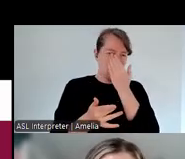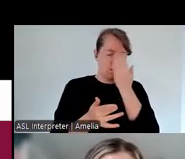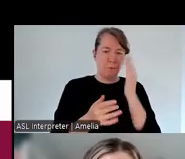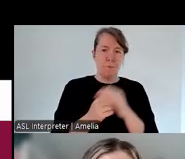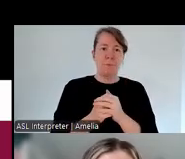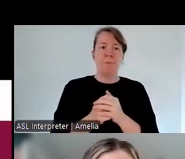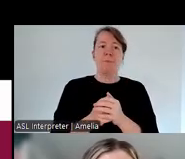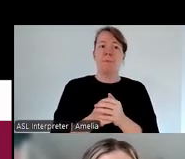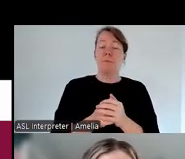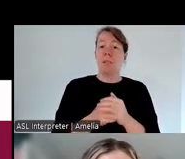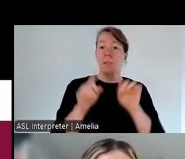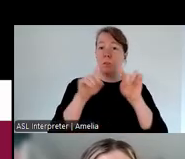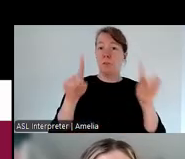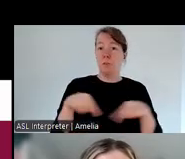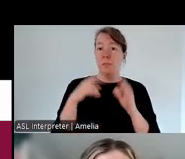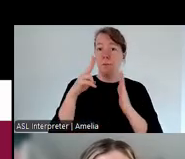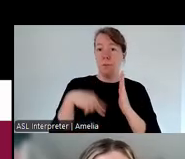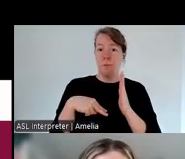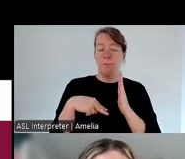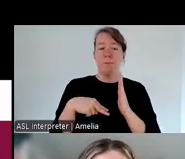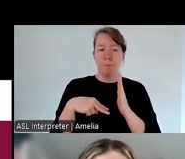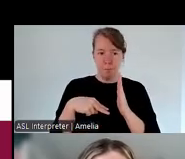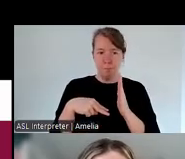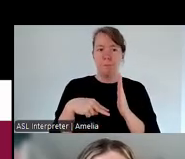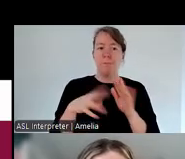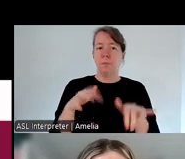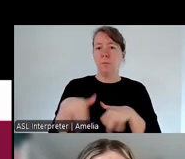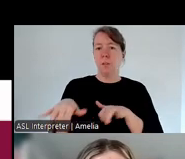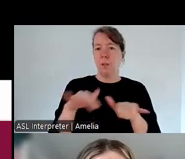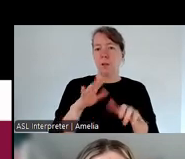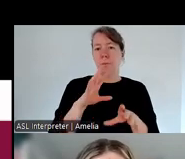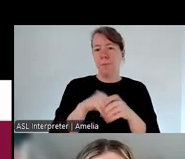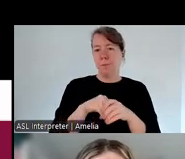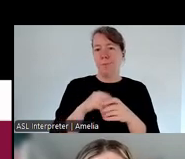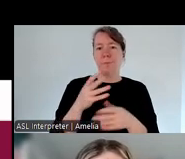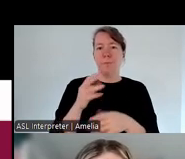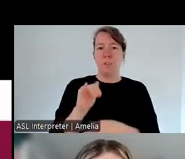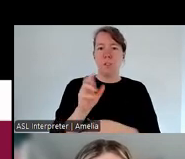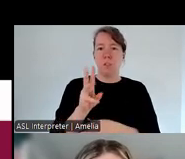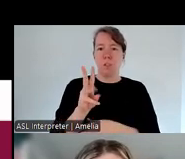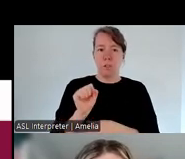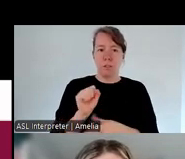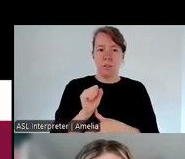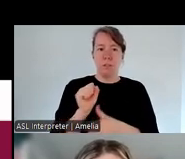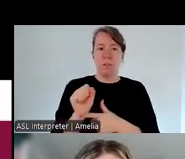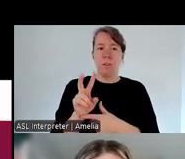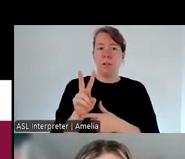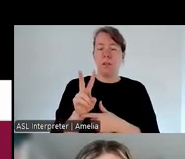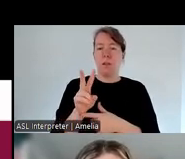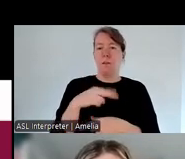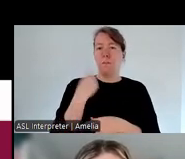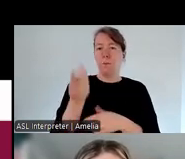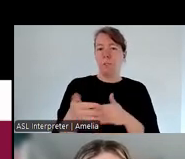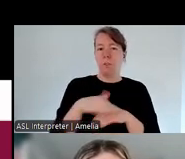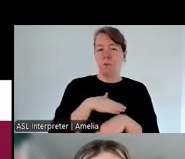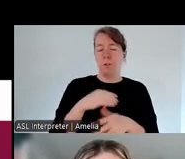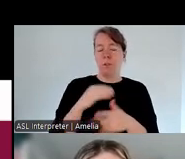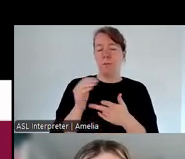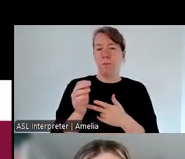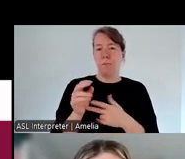Some of the most common screen readers include JAWS, VoiceOver, and NVDA. To best support students who use screen readers,